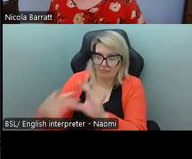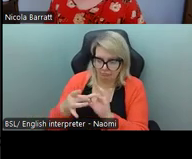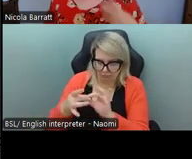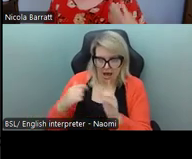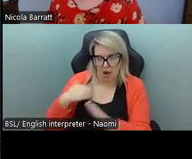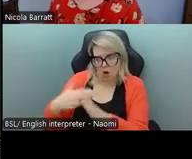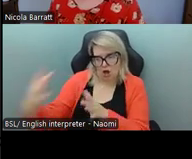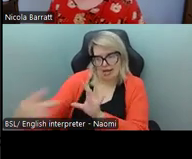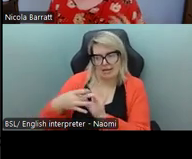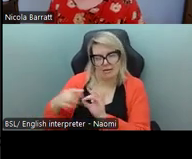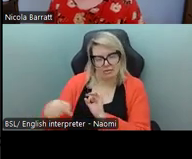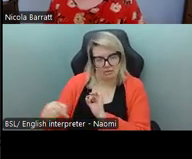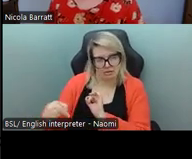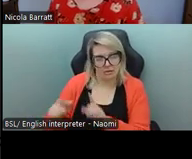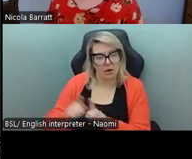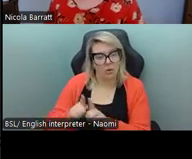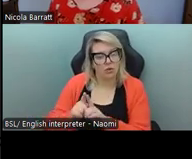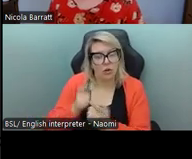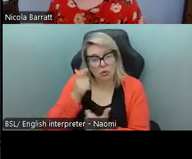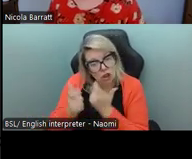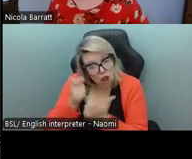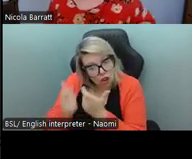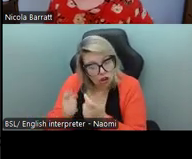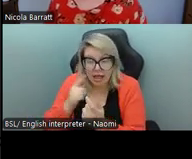Also, it can come up on searches, including search engines.